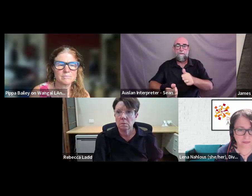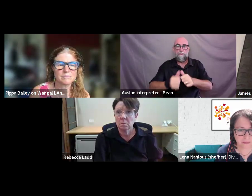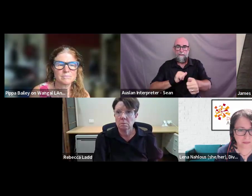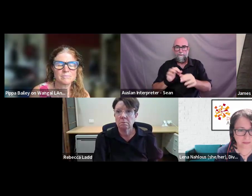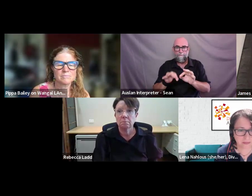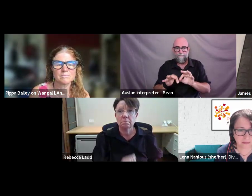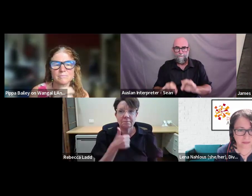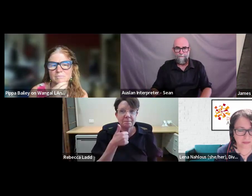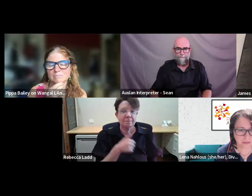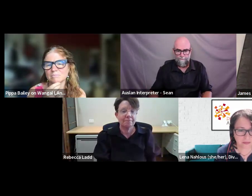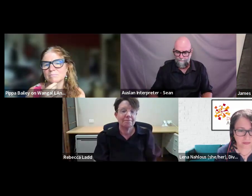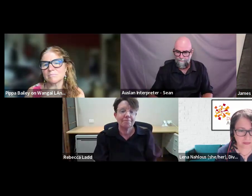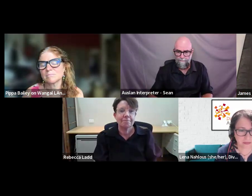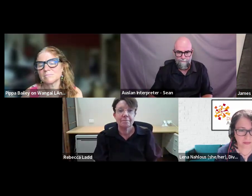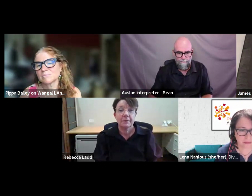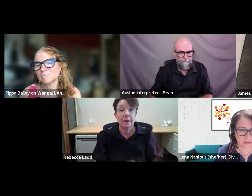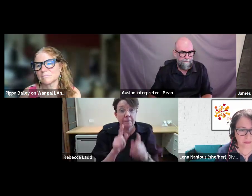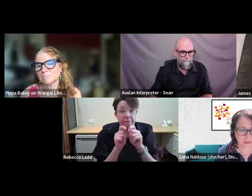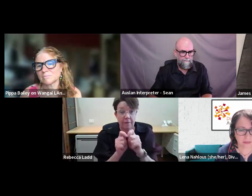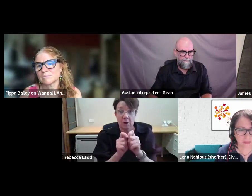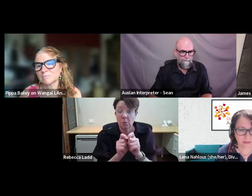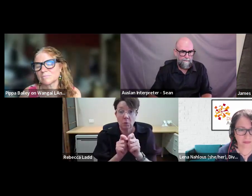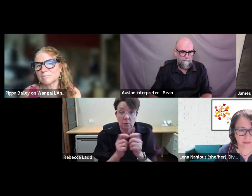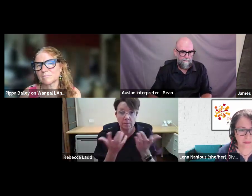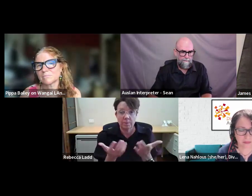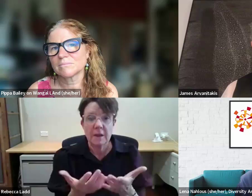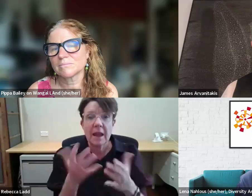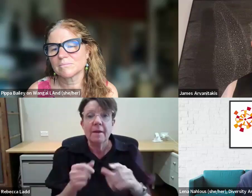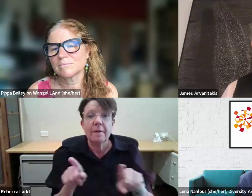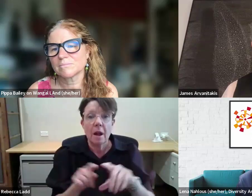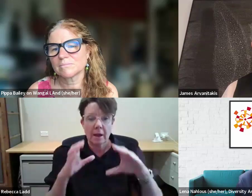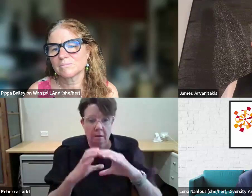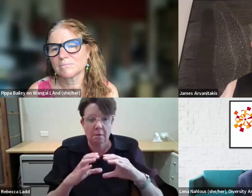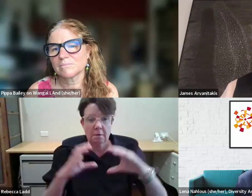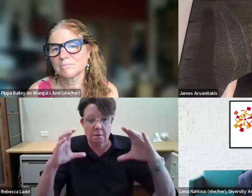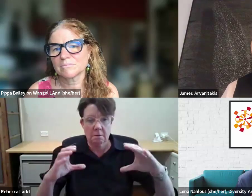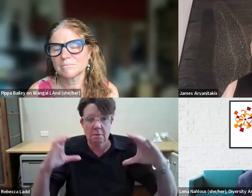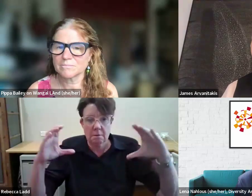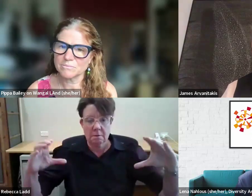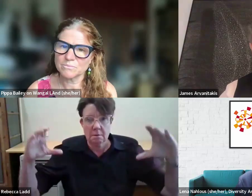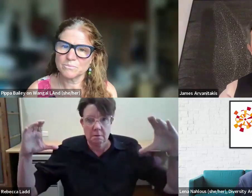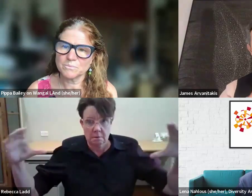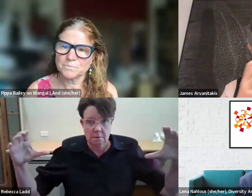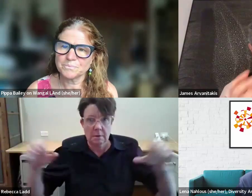If every organisation, as you are doing your strategic planning, not only thought about what we want to look